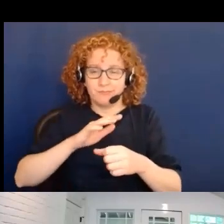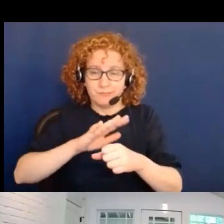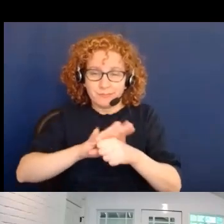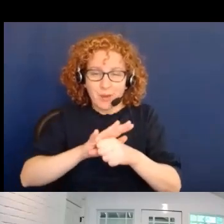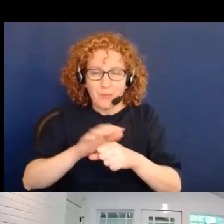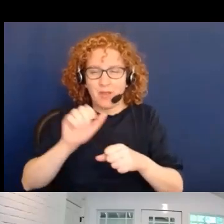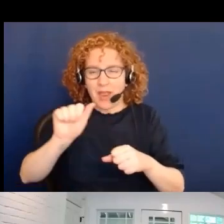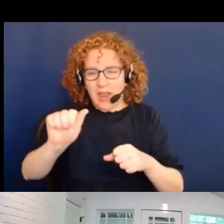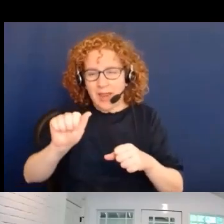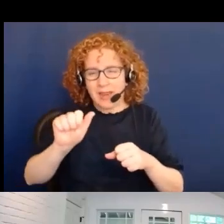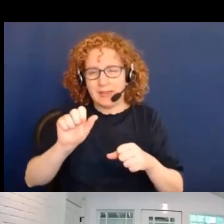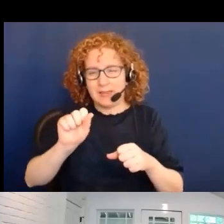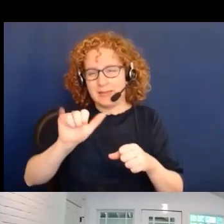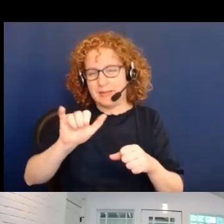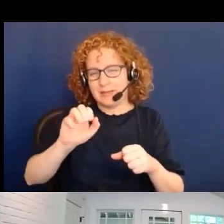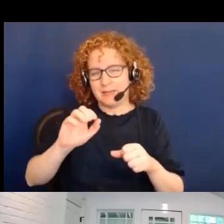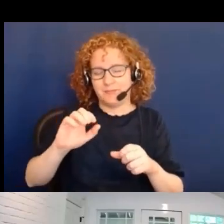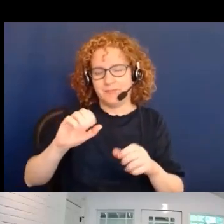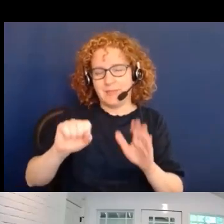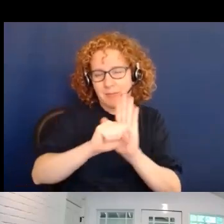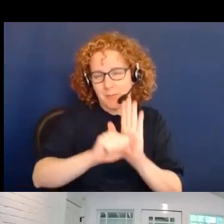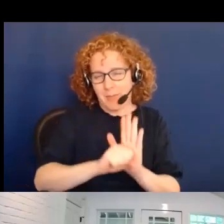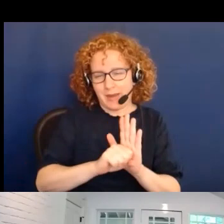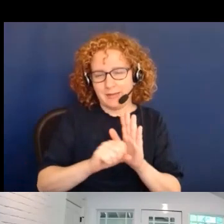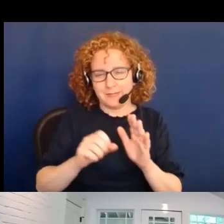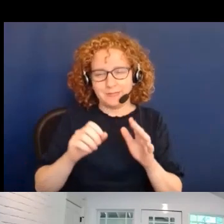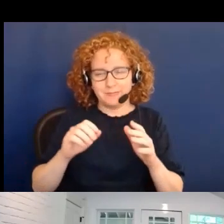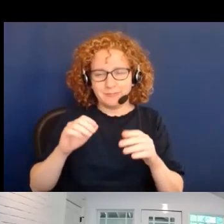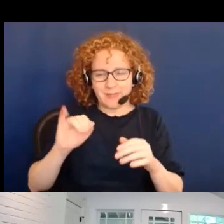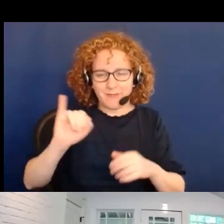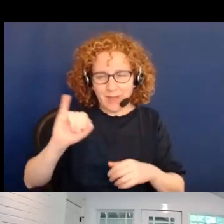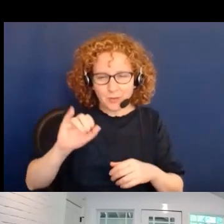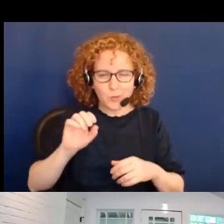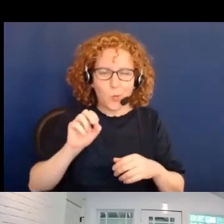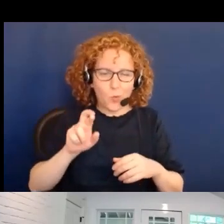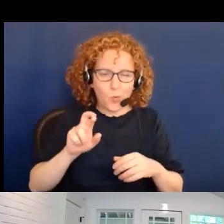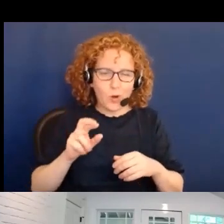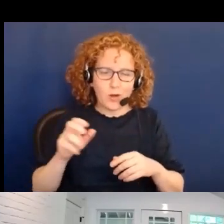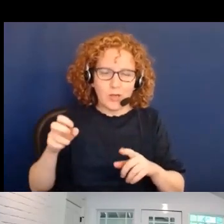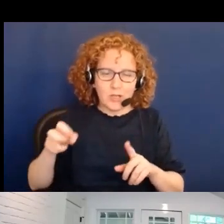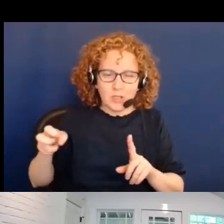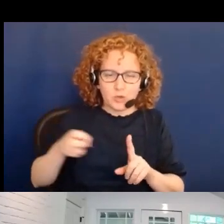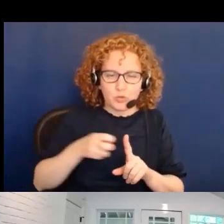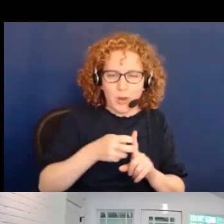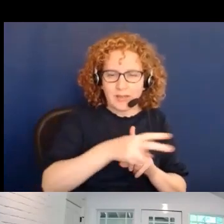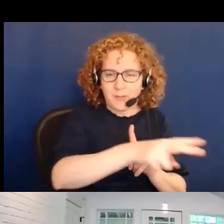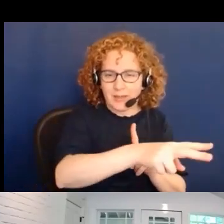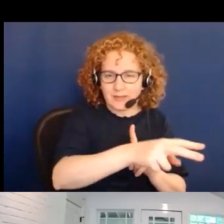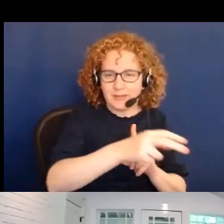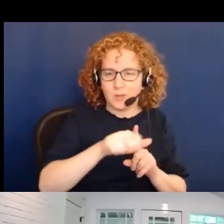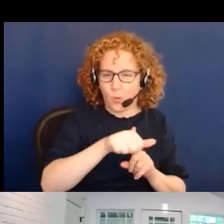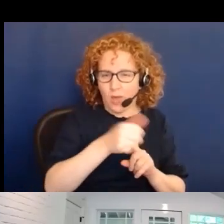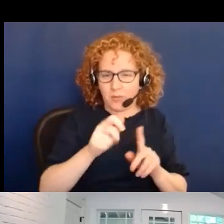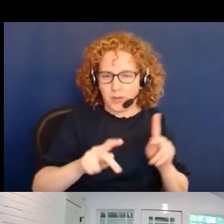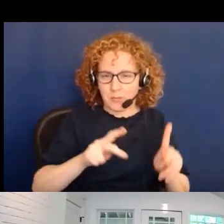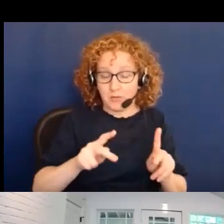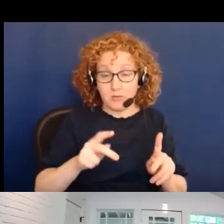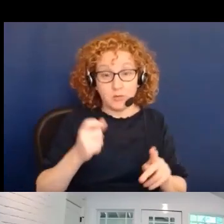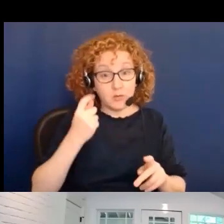or transmit SARS COV 2 to others. So fully vaccinated international travelers no longer need